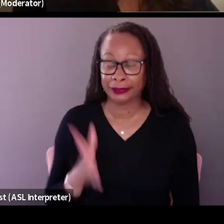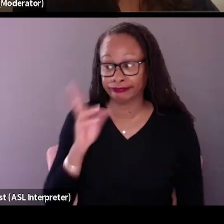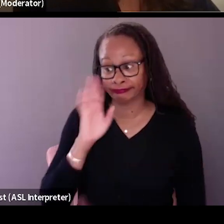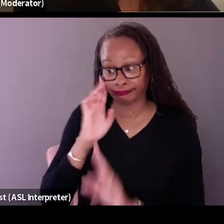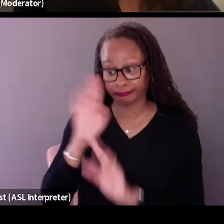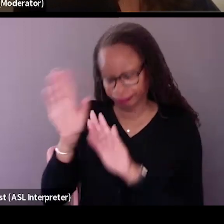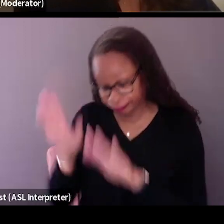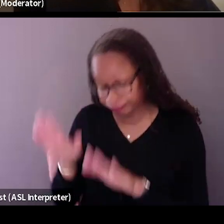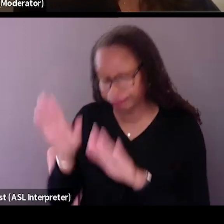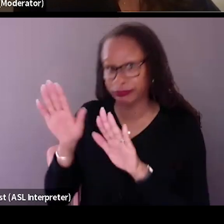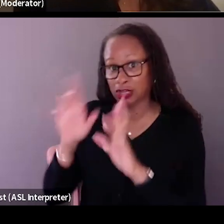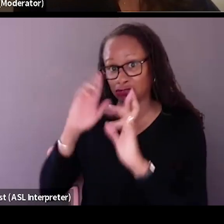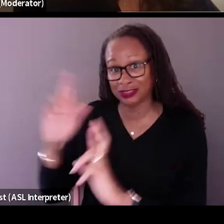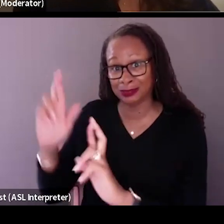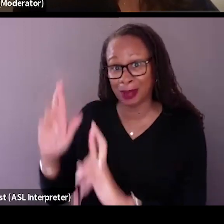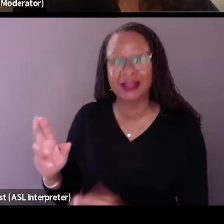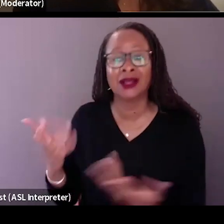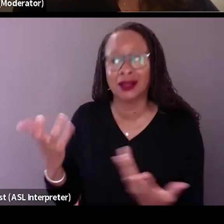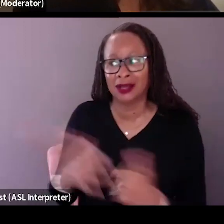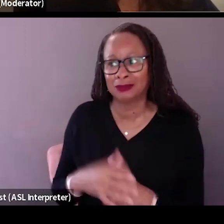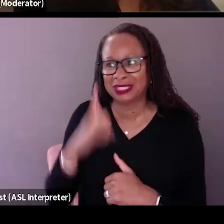because I think that's probably something I would say too.